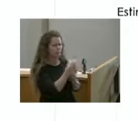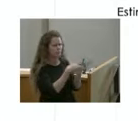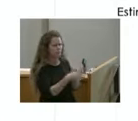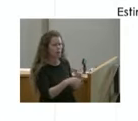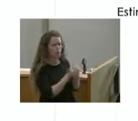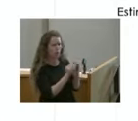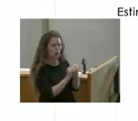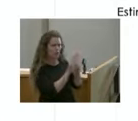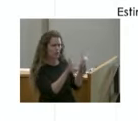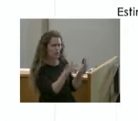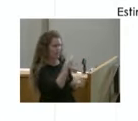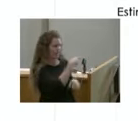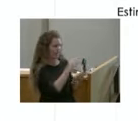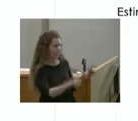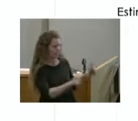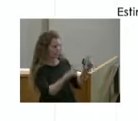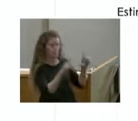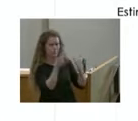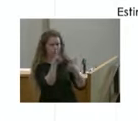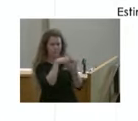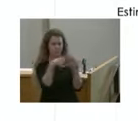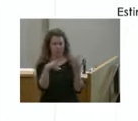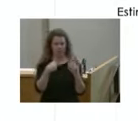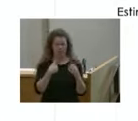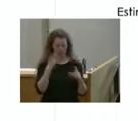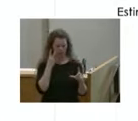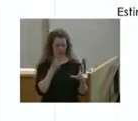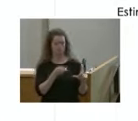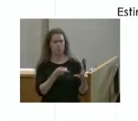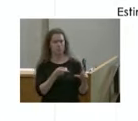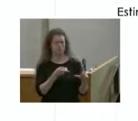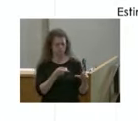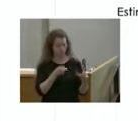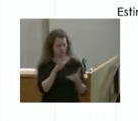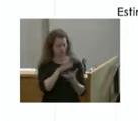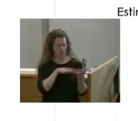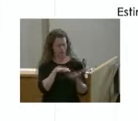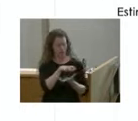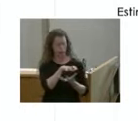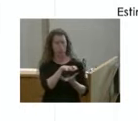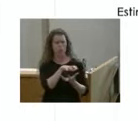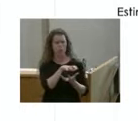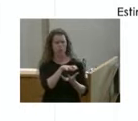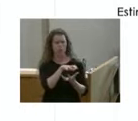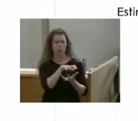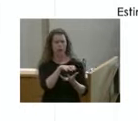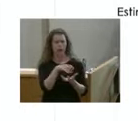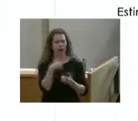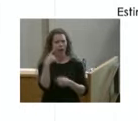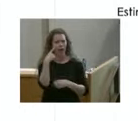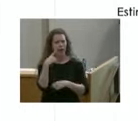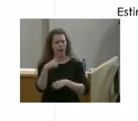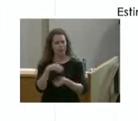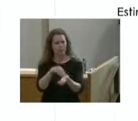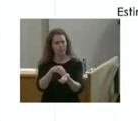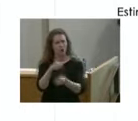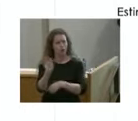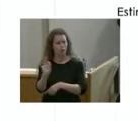slide when I first saw it. I think Dr. Frankovich cleared it up for me but maybe you could clear it up for our viewers as well? It's, it's intuitively